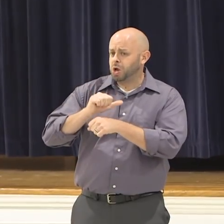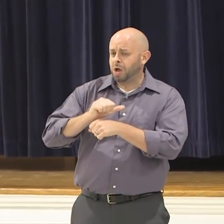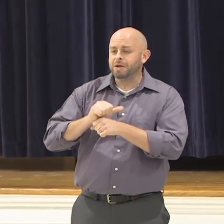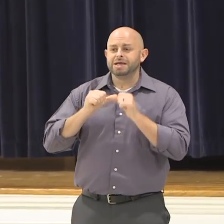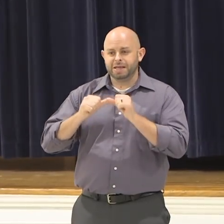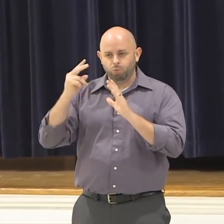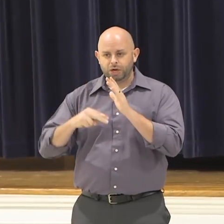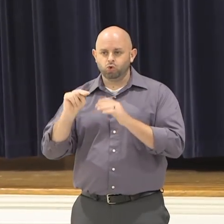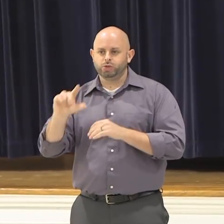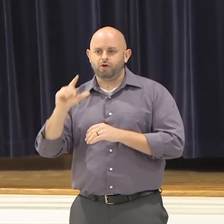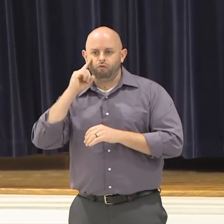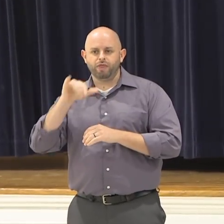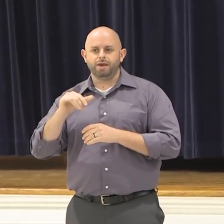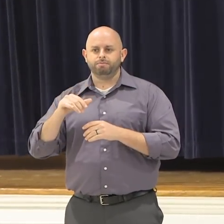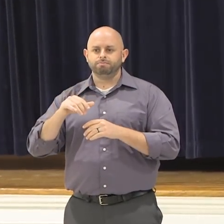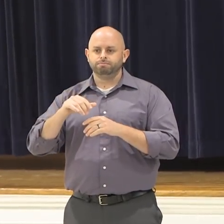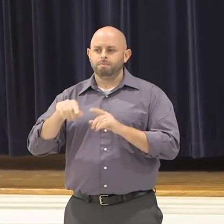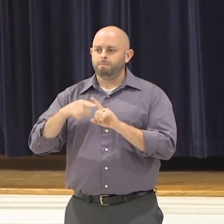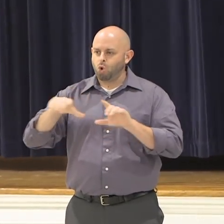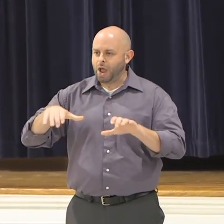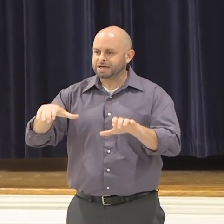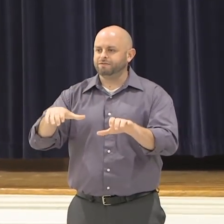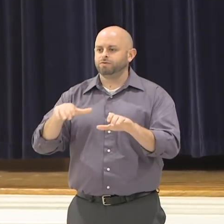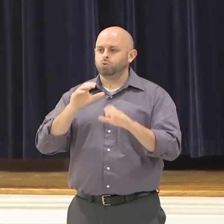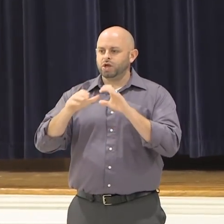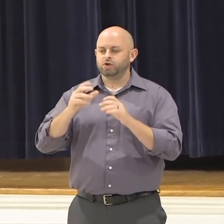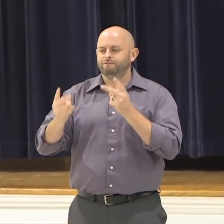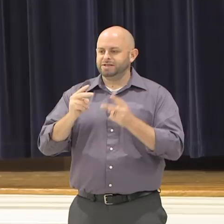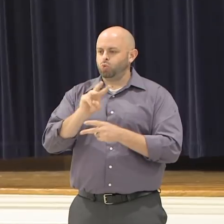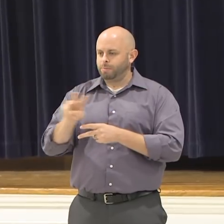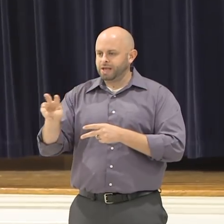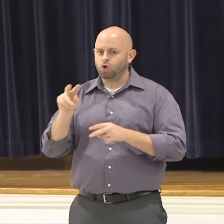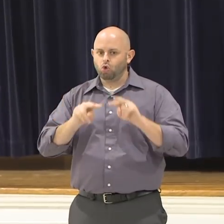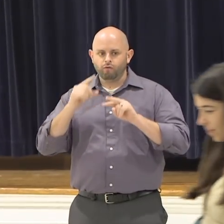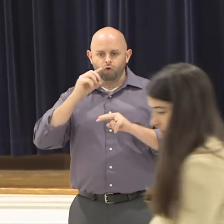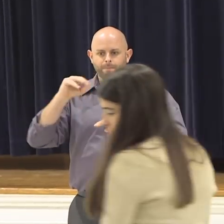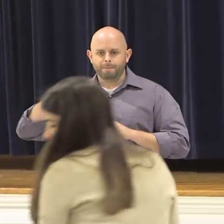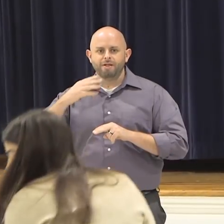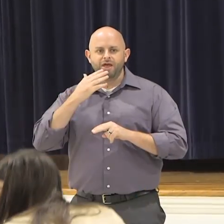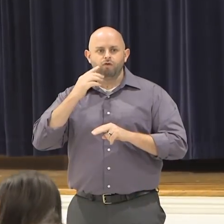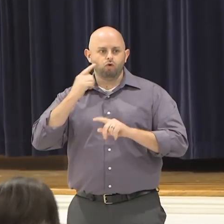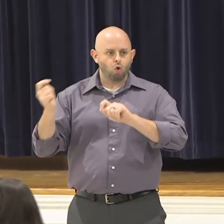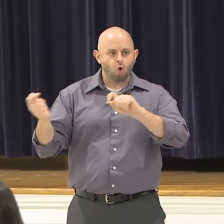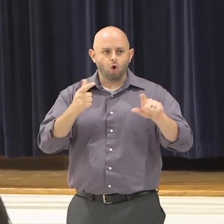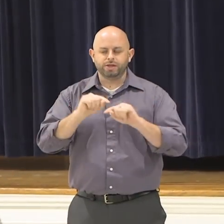newsletter for that proactive communication visit the website look for that map and thank you to all the teams that are really doing great work this